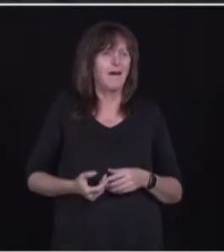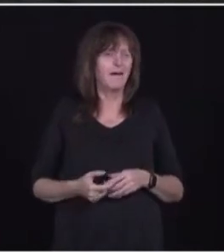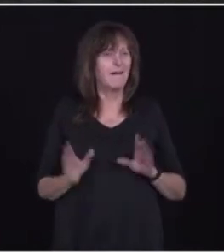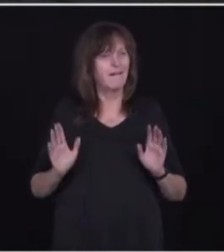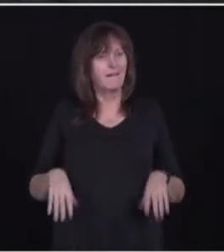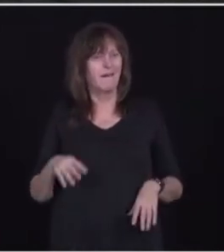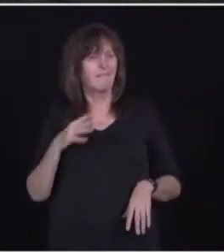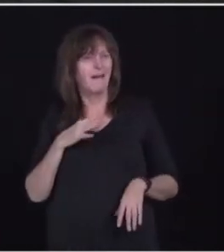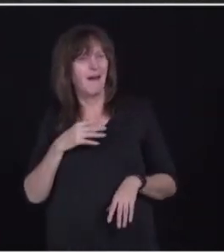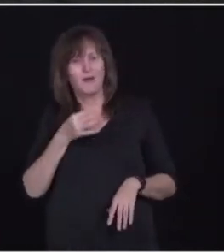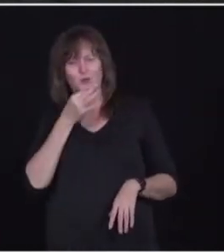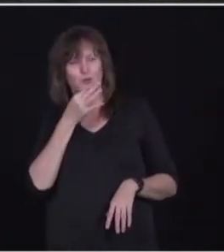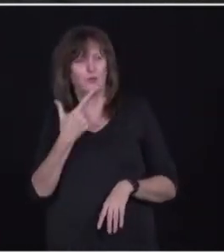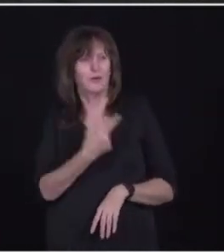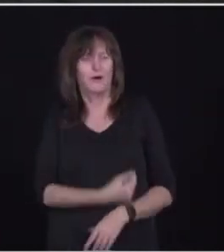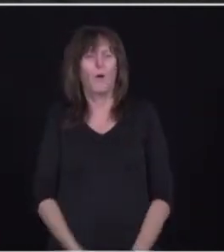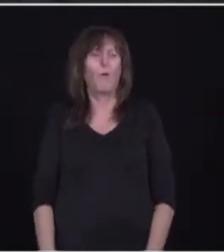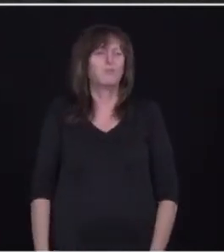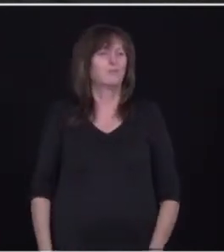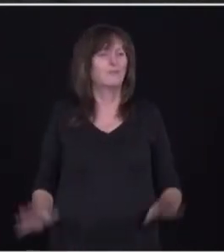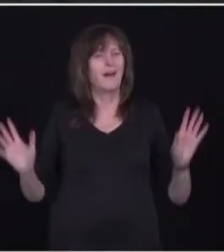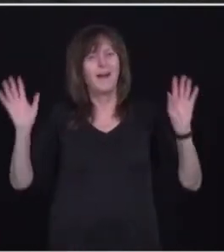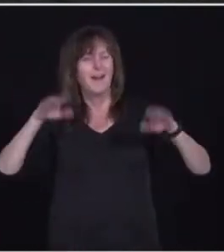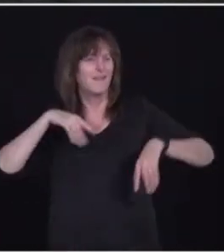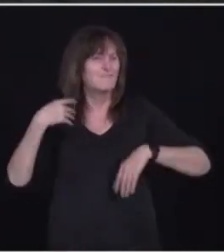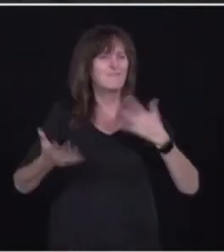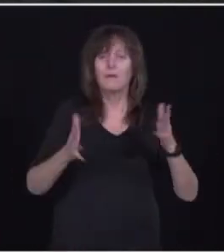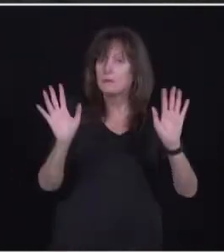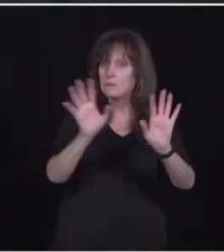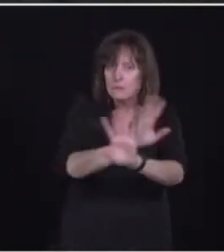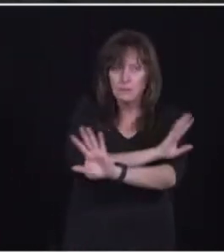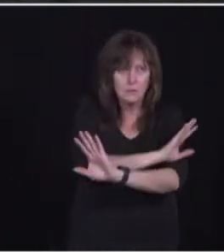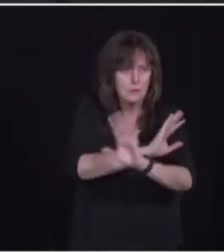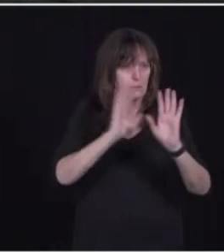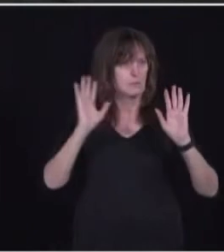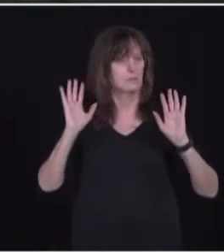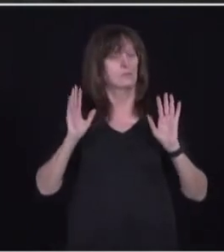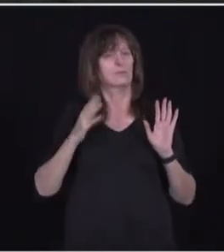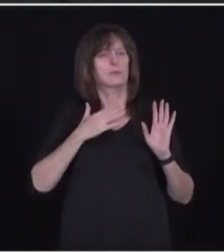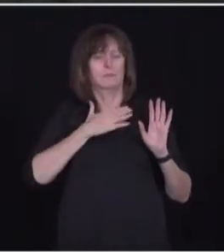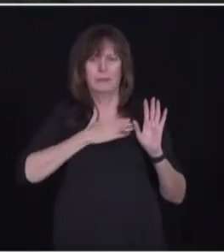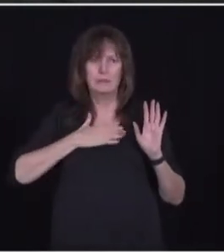But the other thing is that I know people are looking forward to the vaccine being ready and